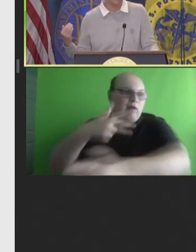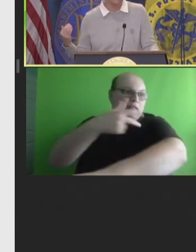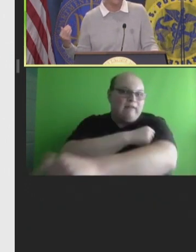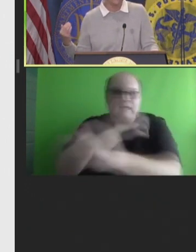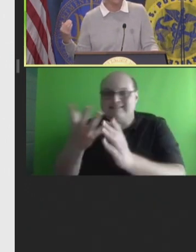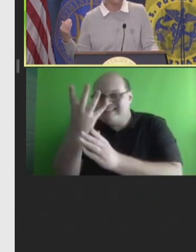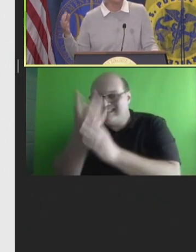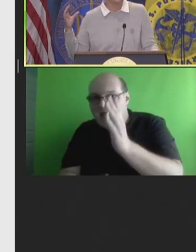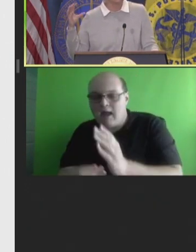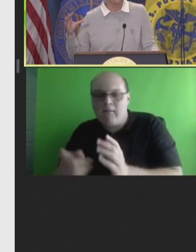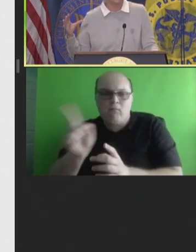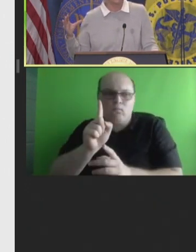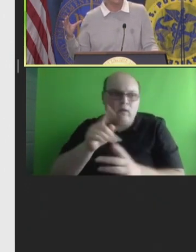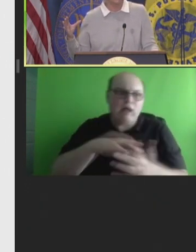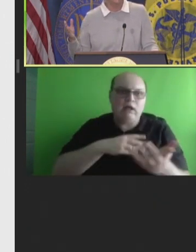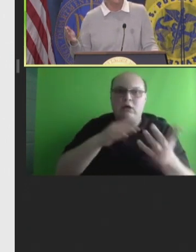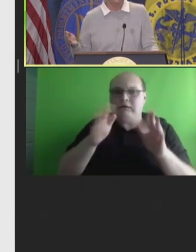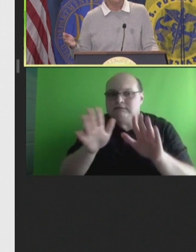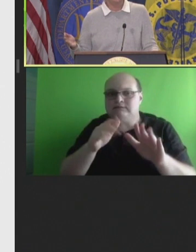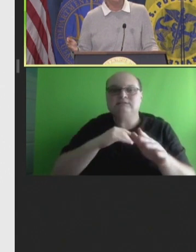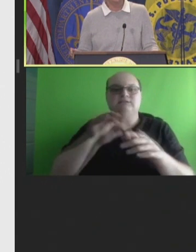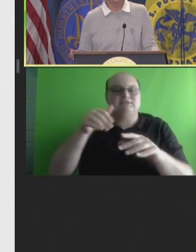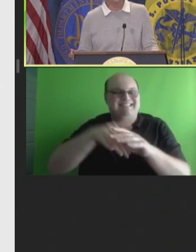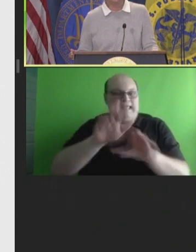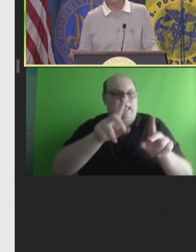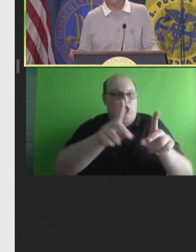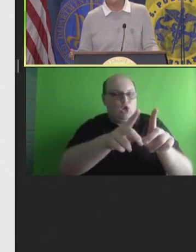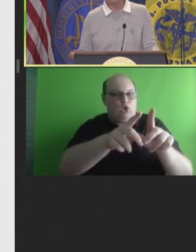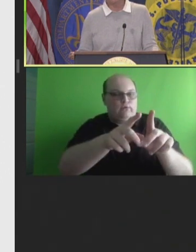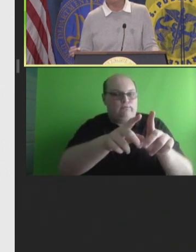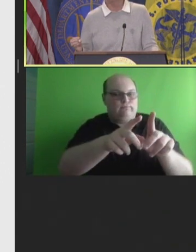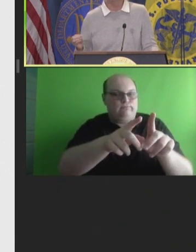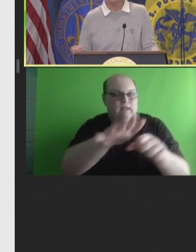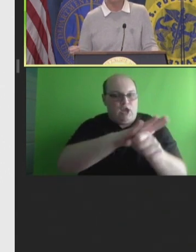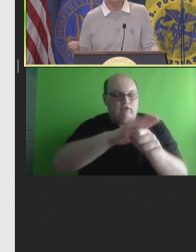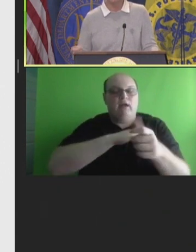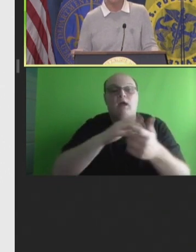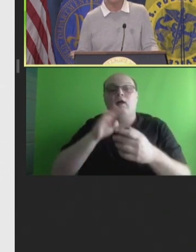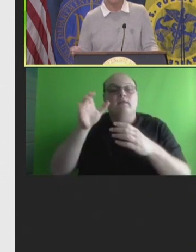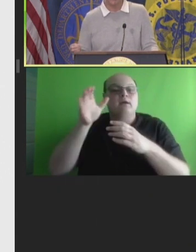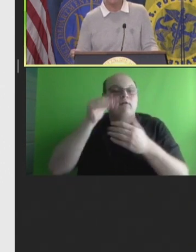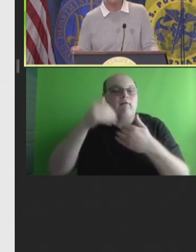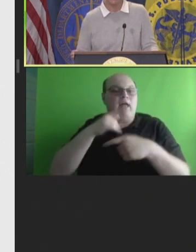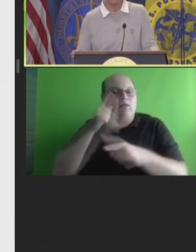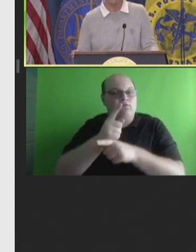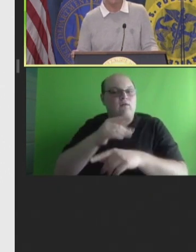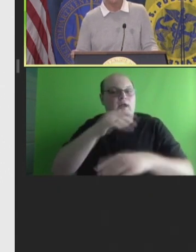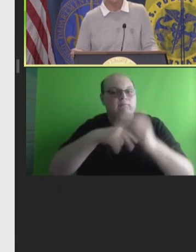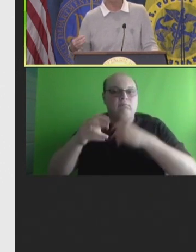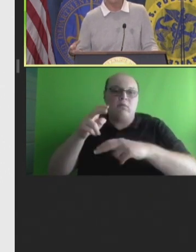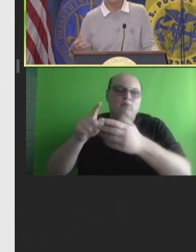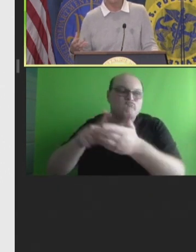in their jurisdiction. And the concept was having the right people sit at the table and really work